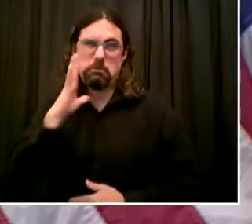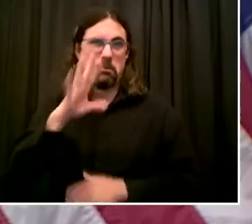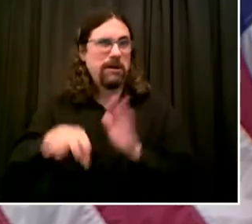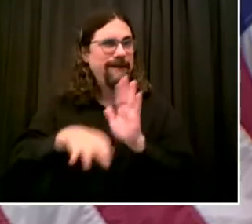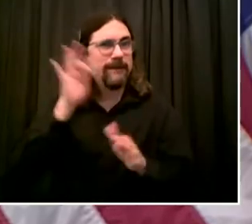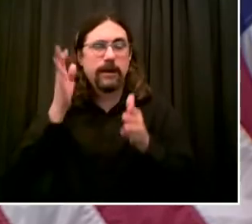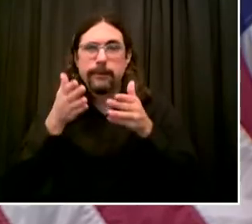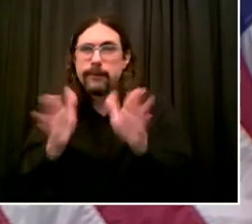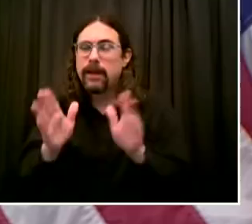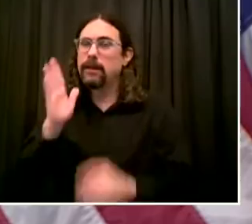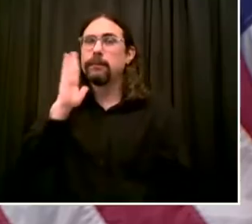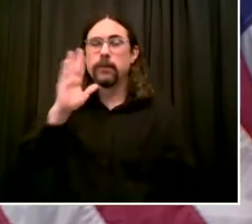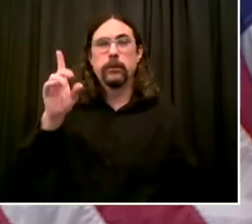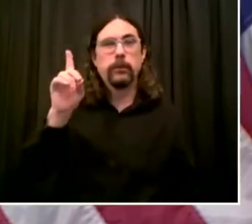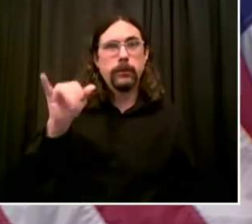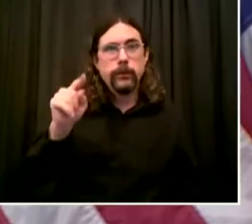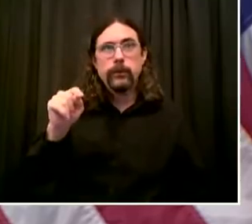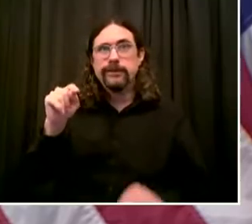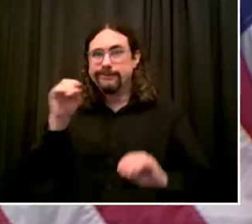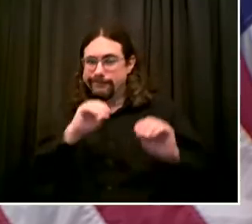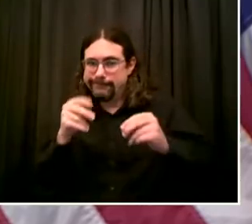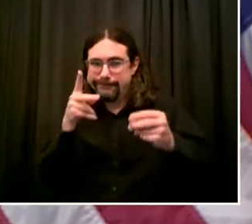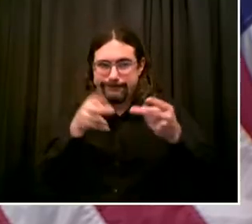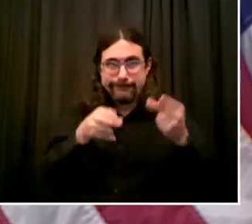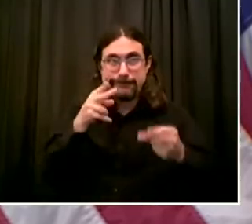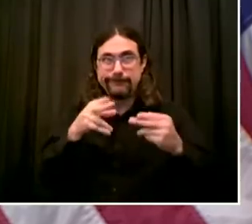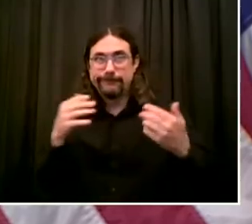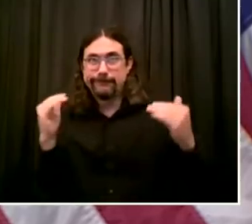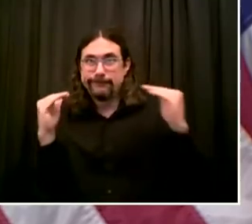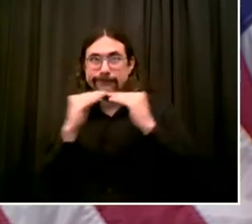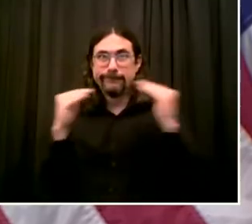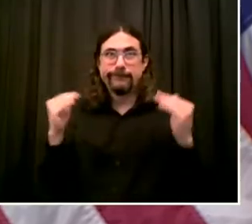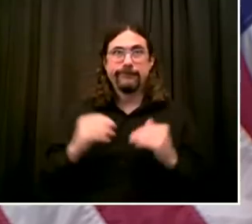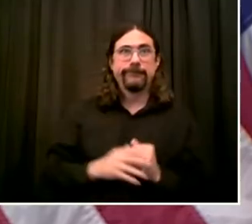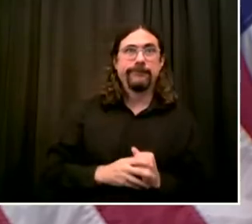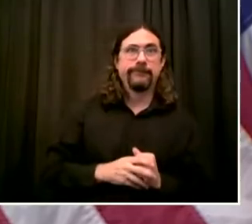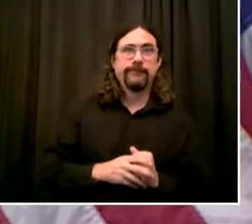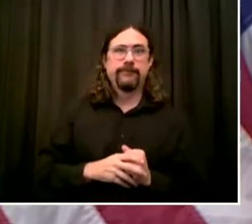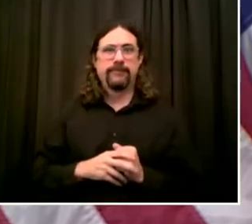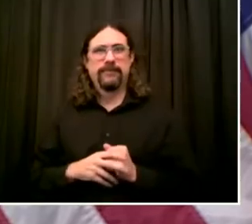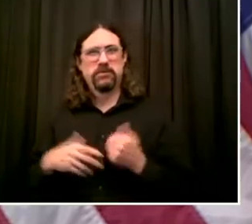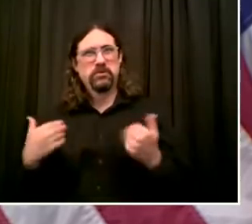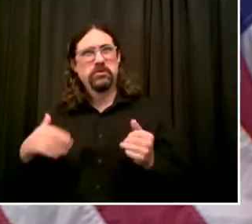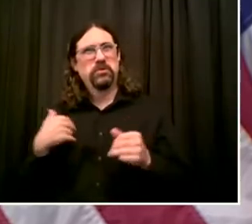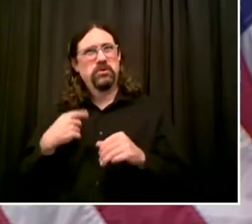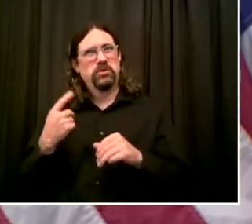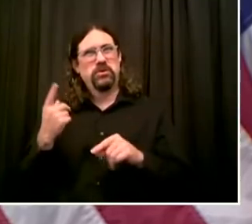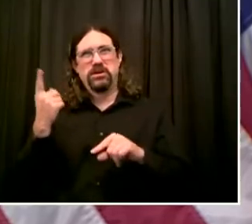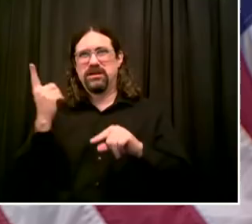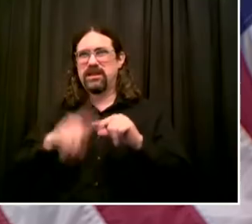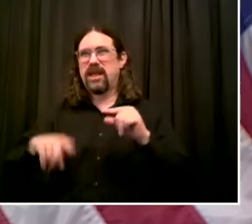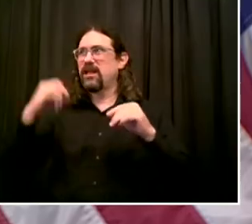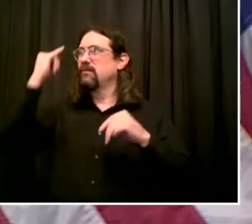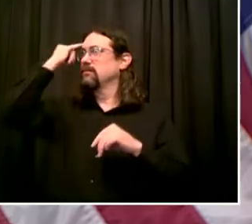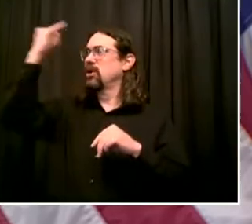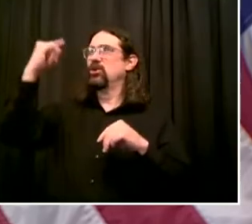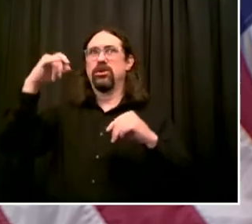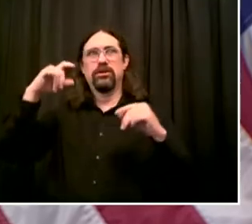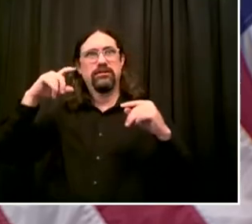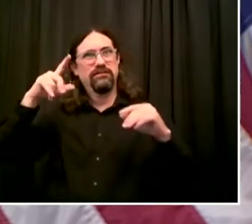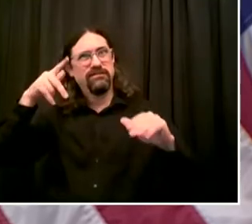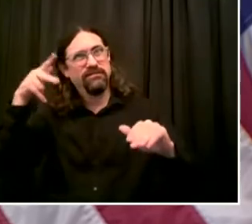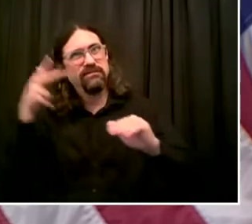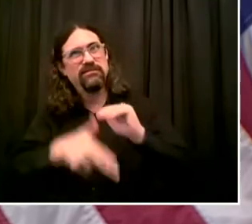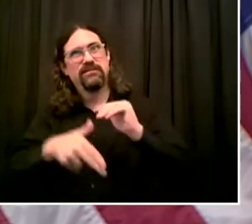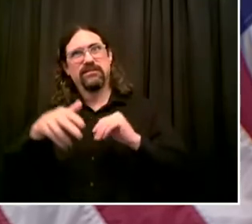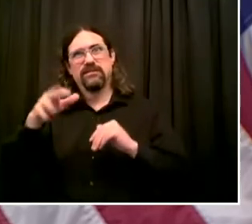BUT IT IS NOT OIGNGO T